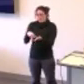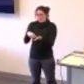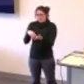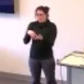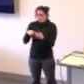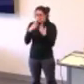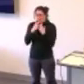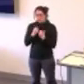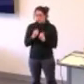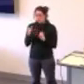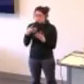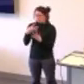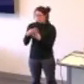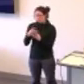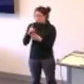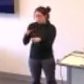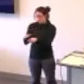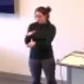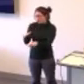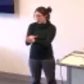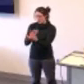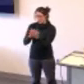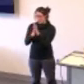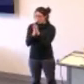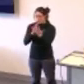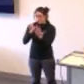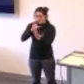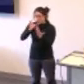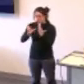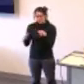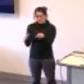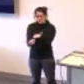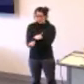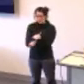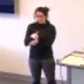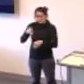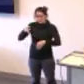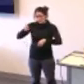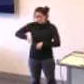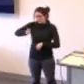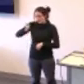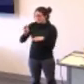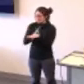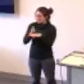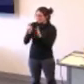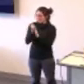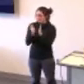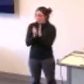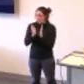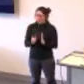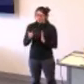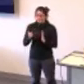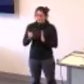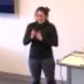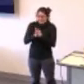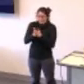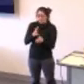The prison is overcrowded. The calendar's full. The judge is busy. The lawyers, ambitious. And the cops, zealous.